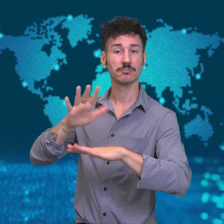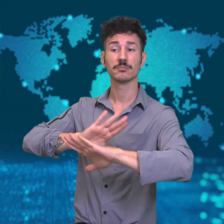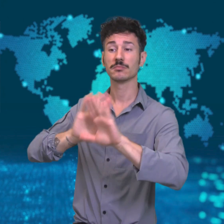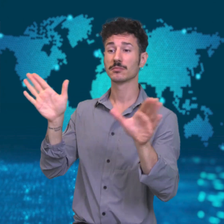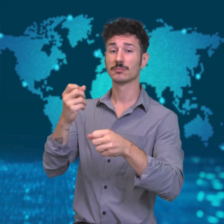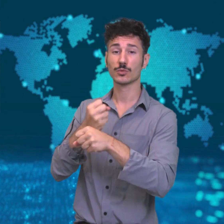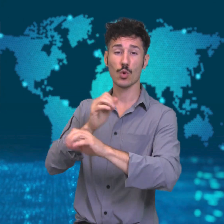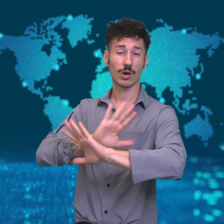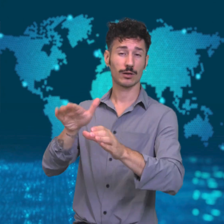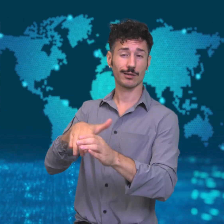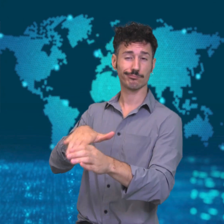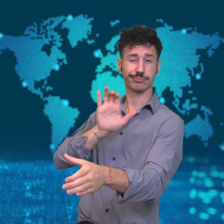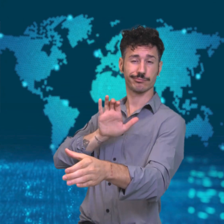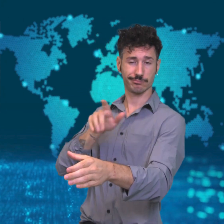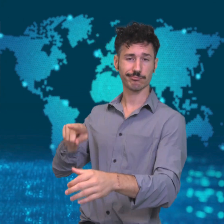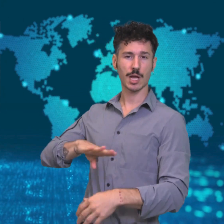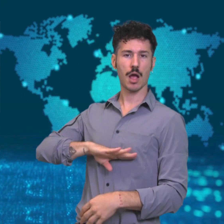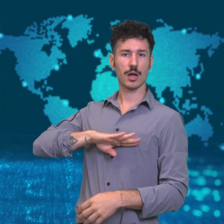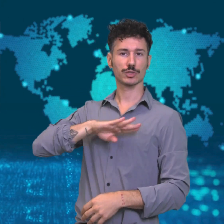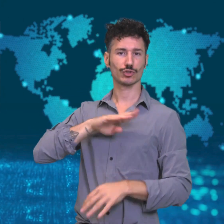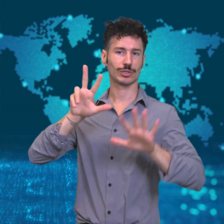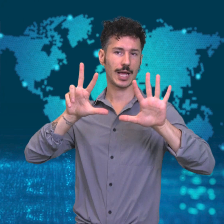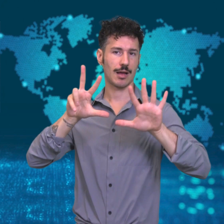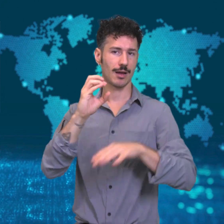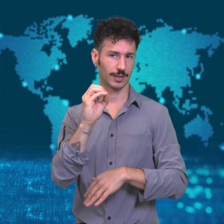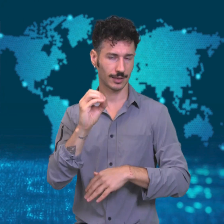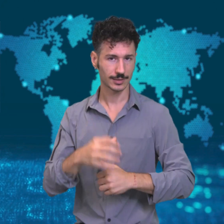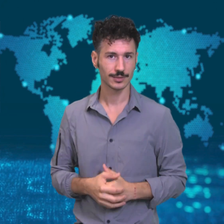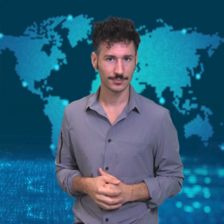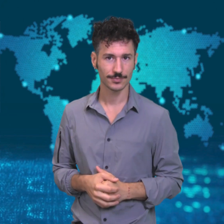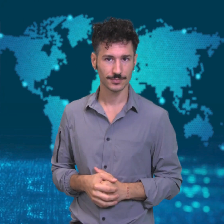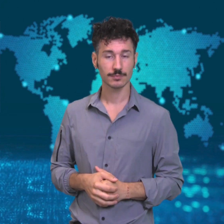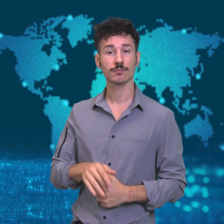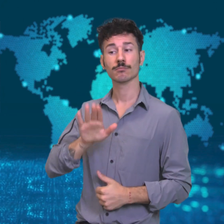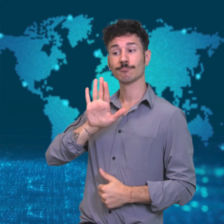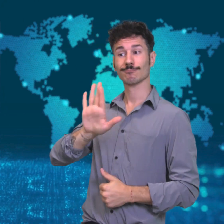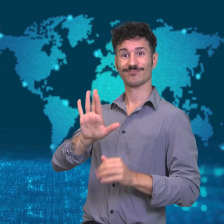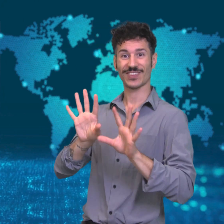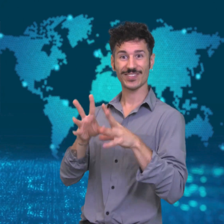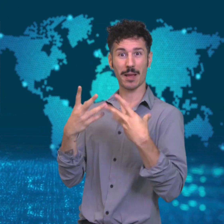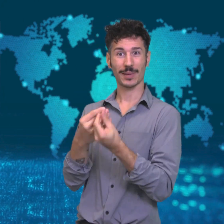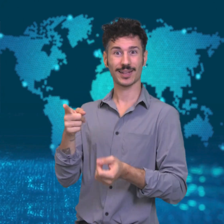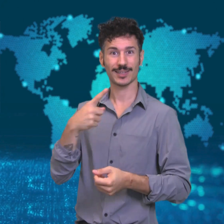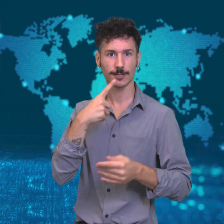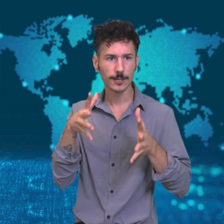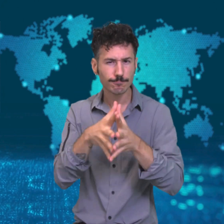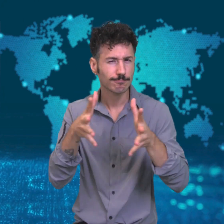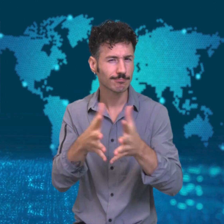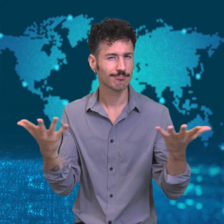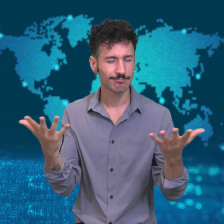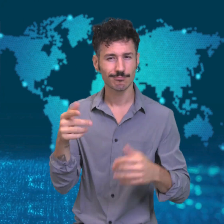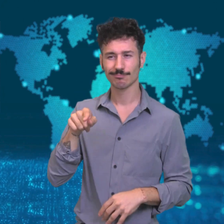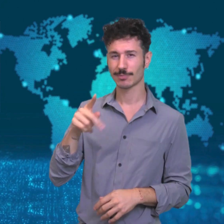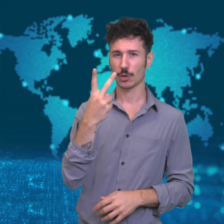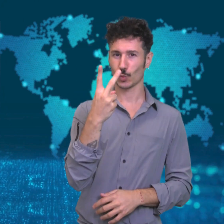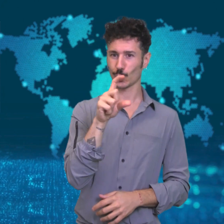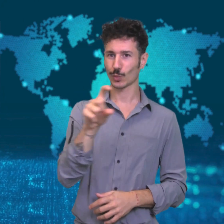He retired when he was in his 80’s. According to his family,